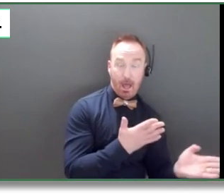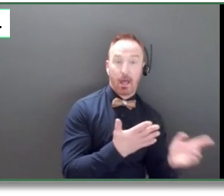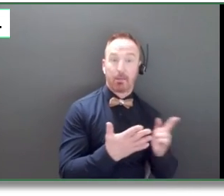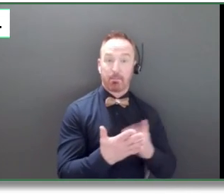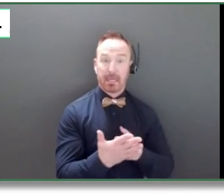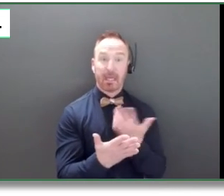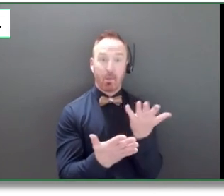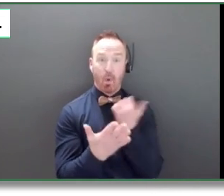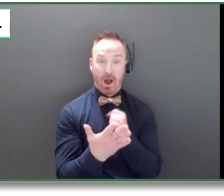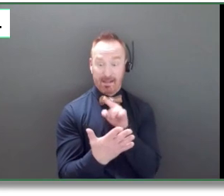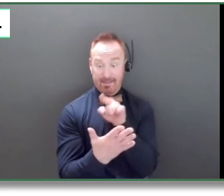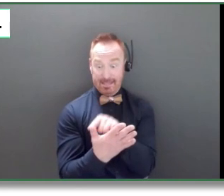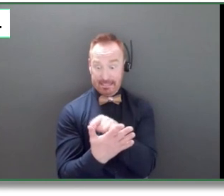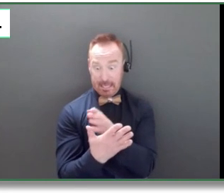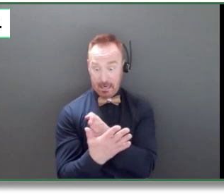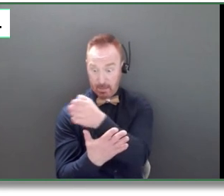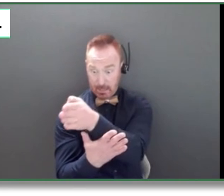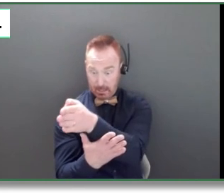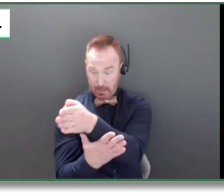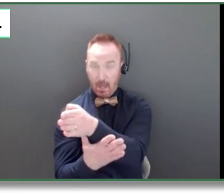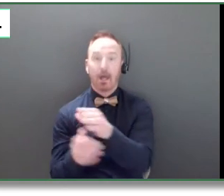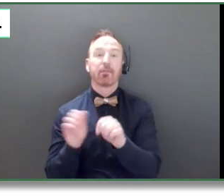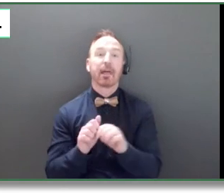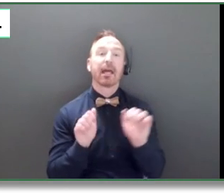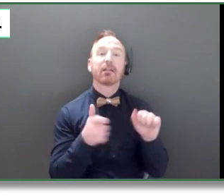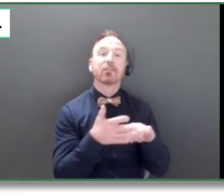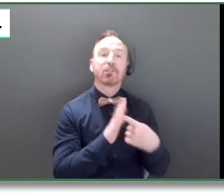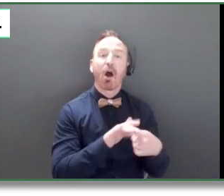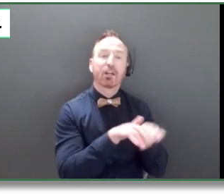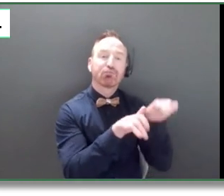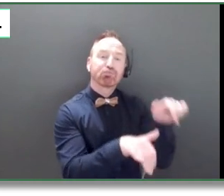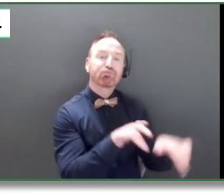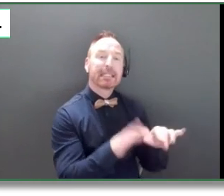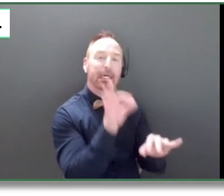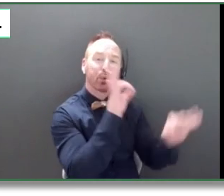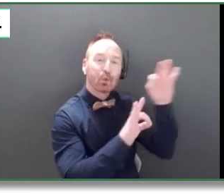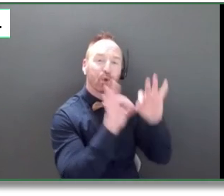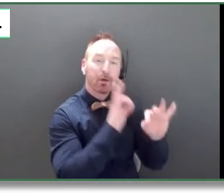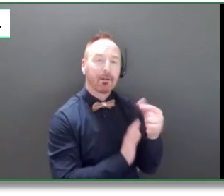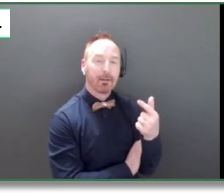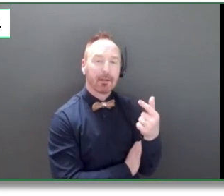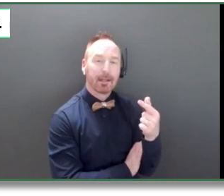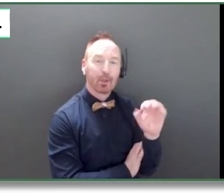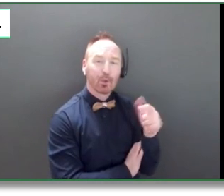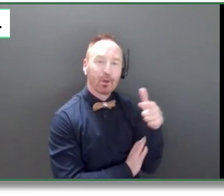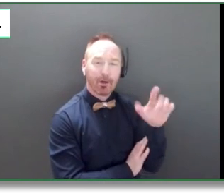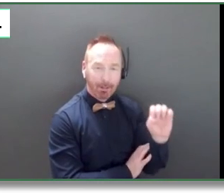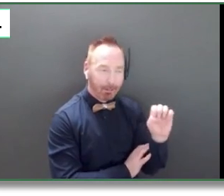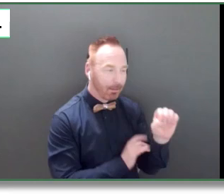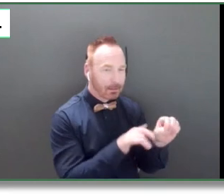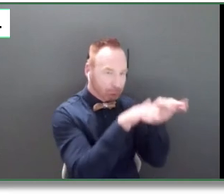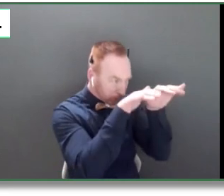googling around and see if you can find something and if you can find something